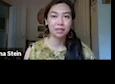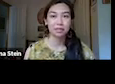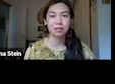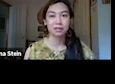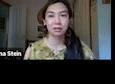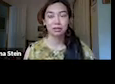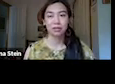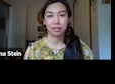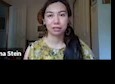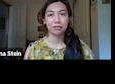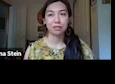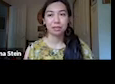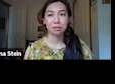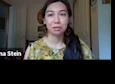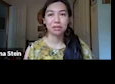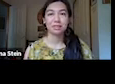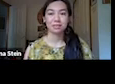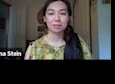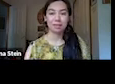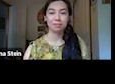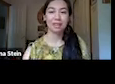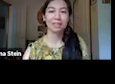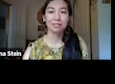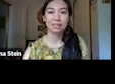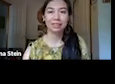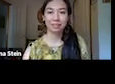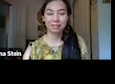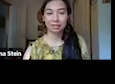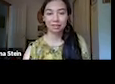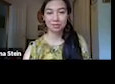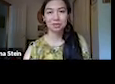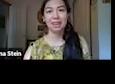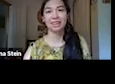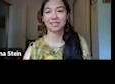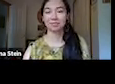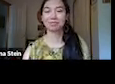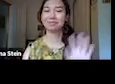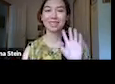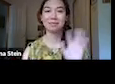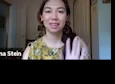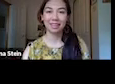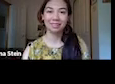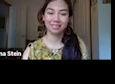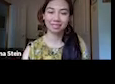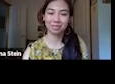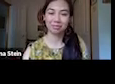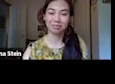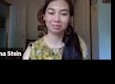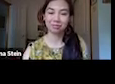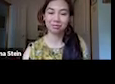we're grateful you can join us and have a lovely rest of your day. Bye.